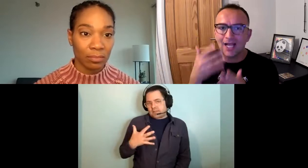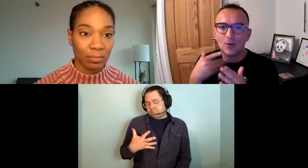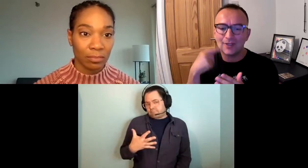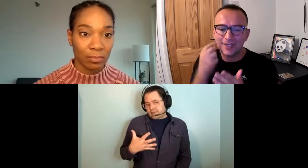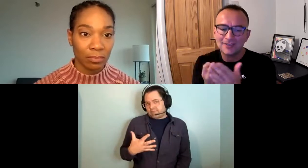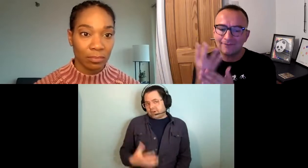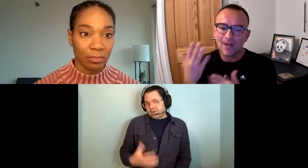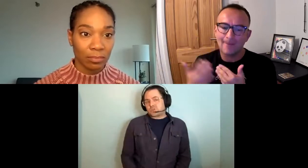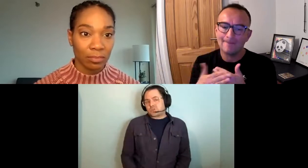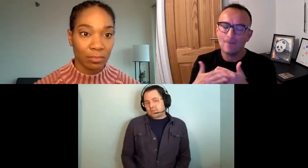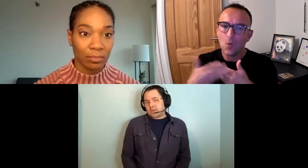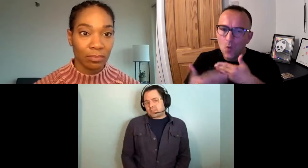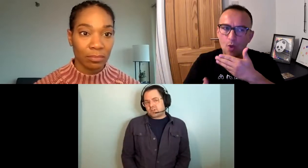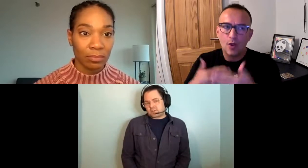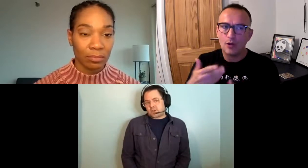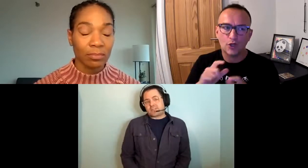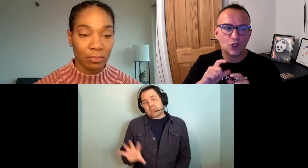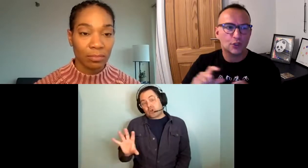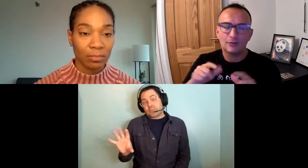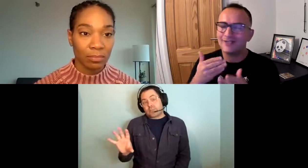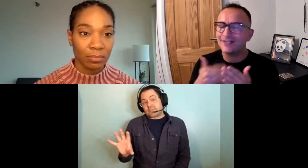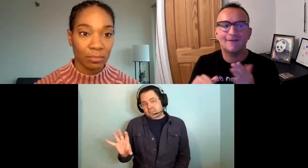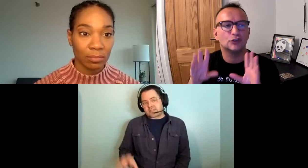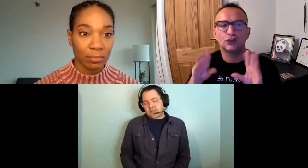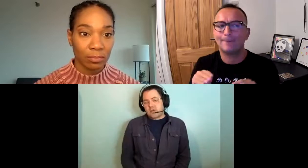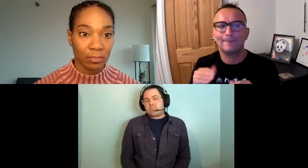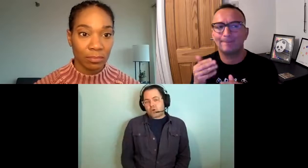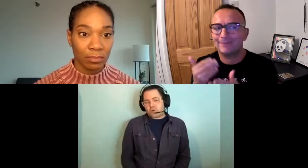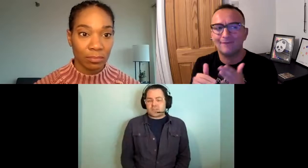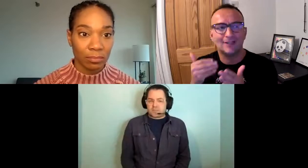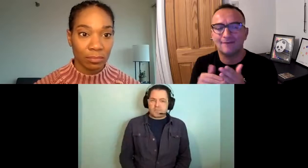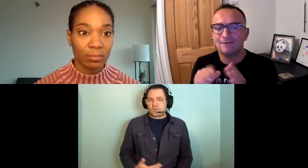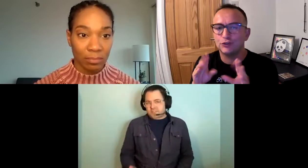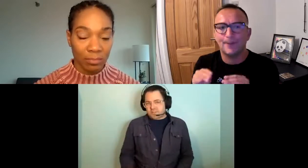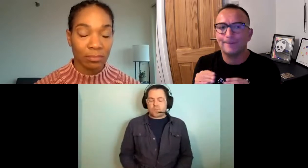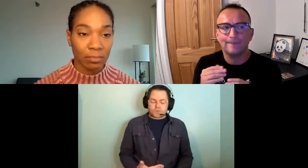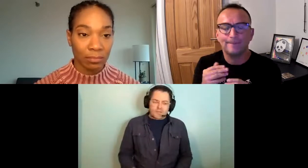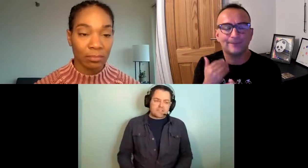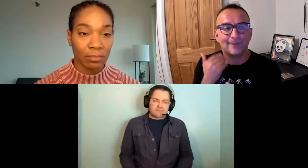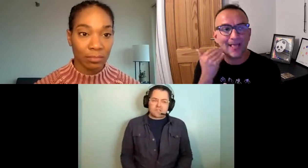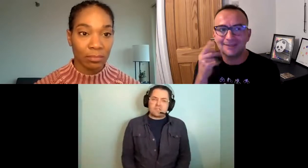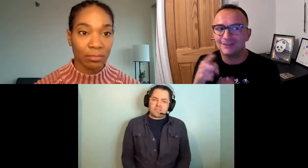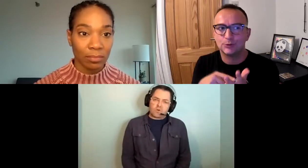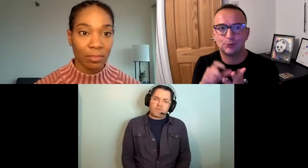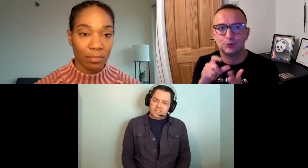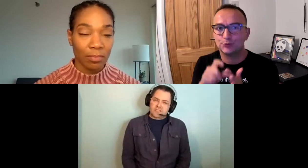about it's not something we can finish, but with staff and funding that would properly put us in a different